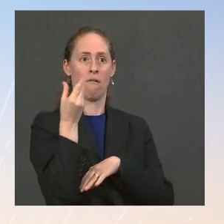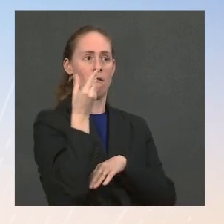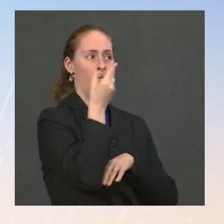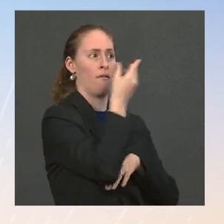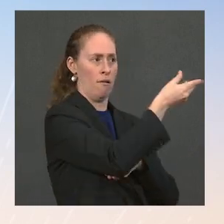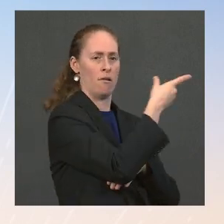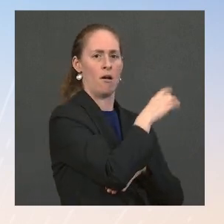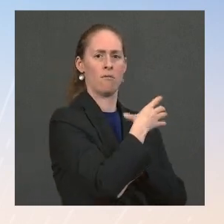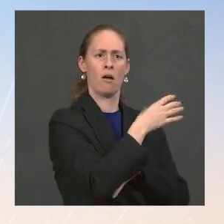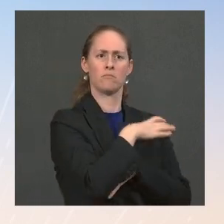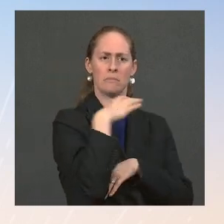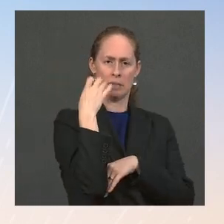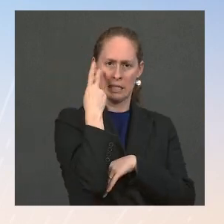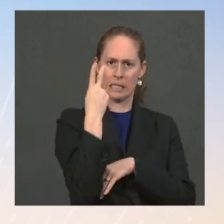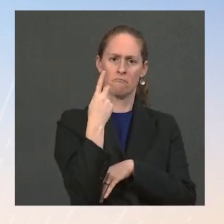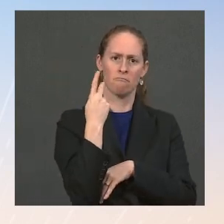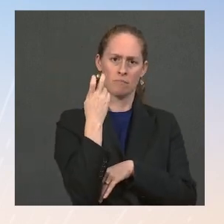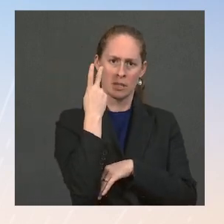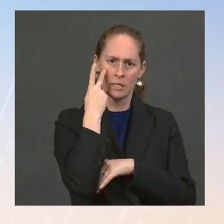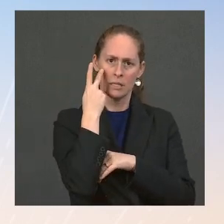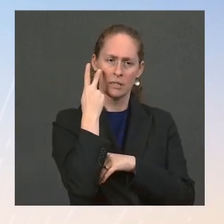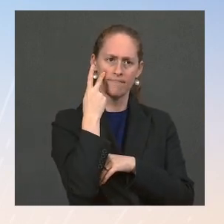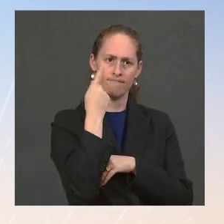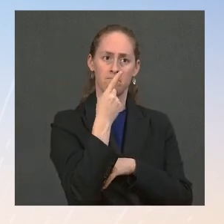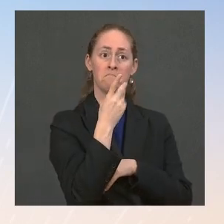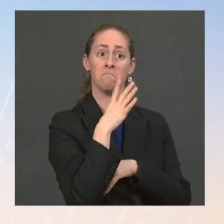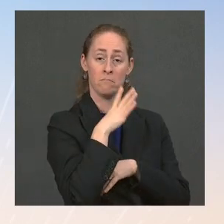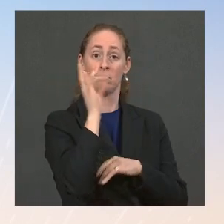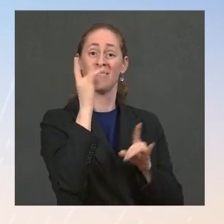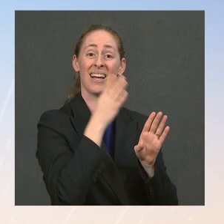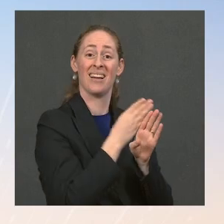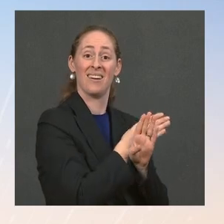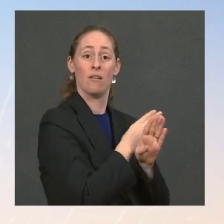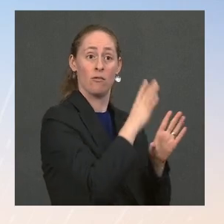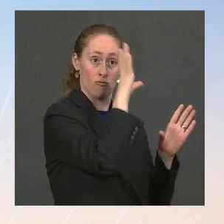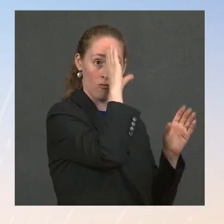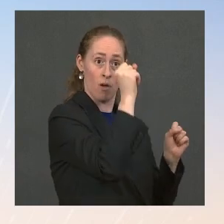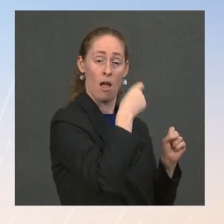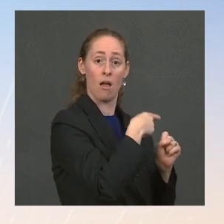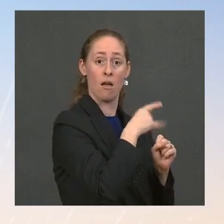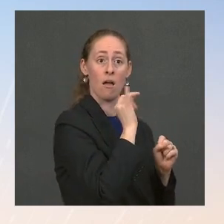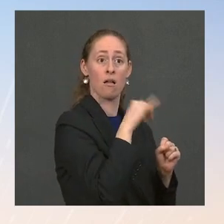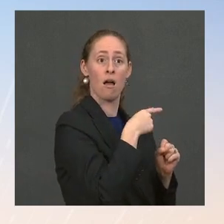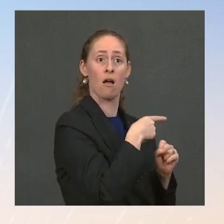would have a period of time to assert executive privilege and then the current President and team